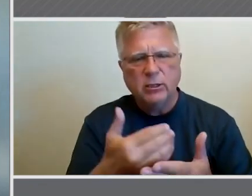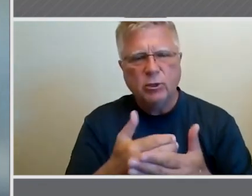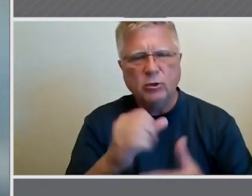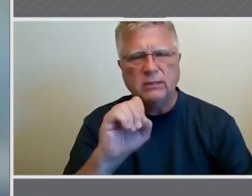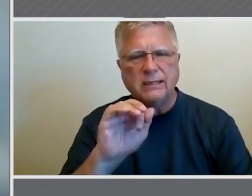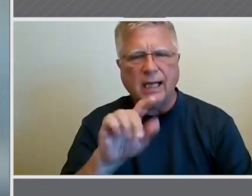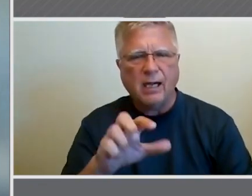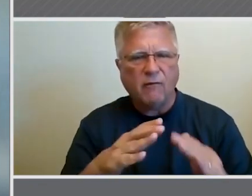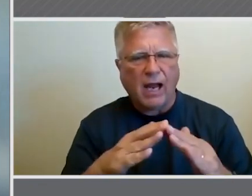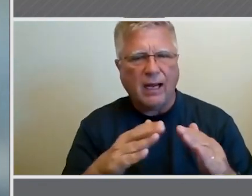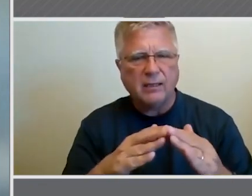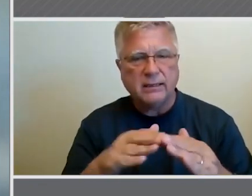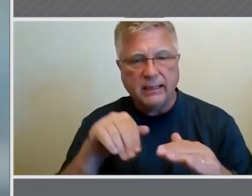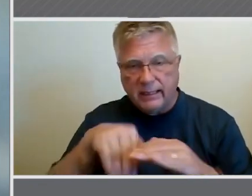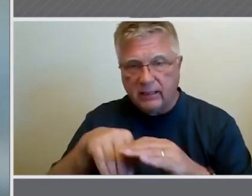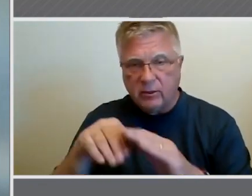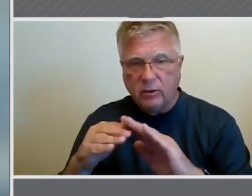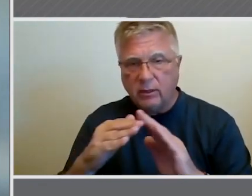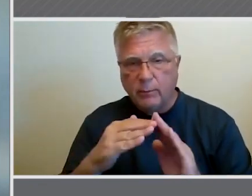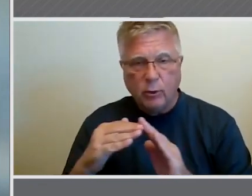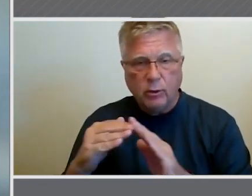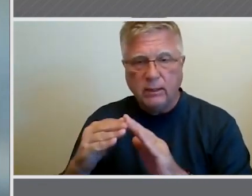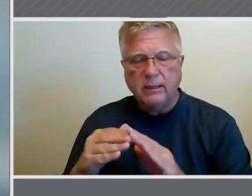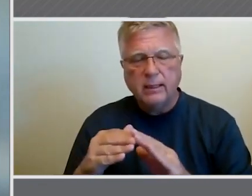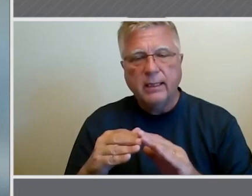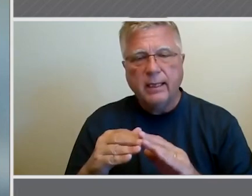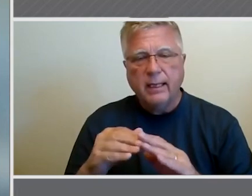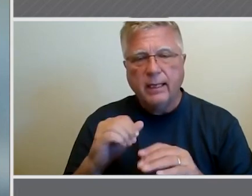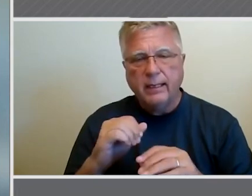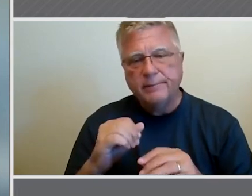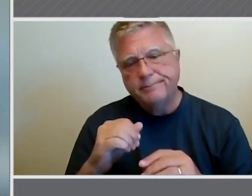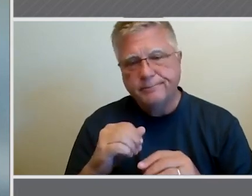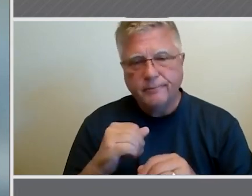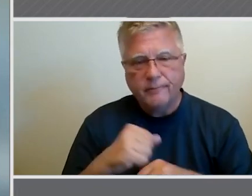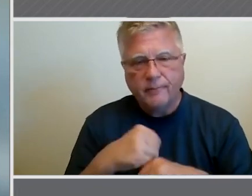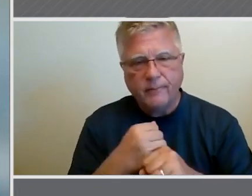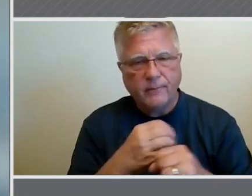and to help fill that void of, you know, the gap in the units.